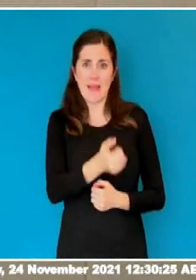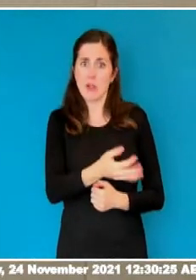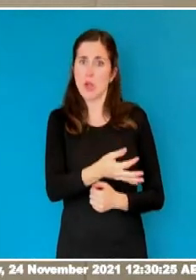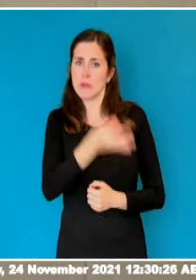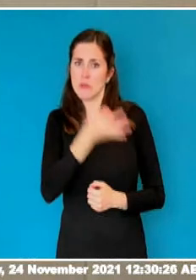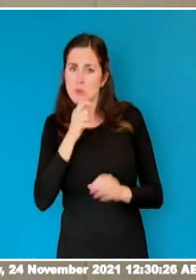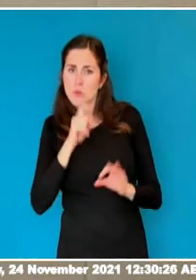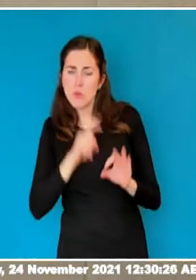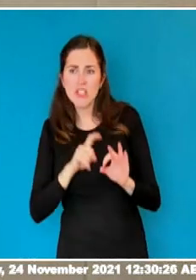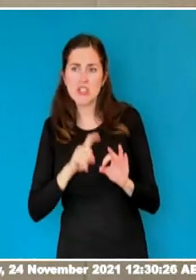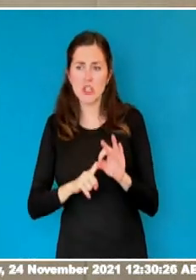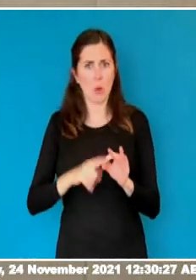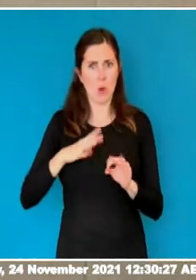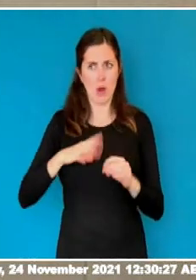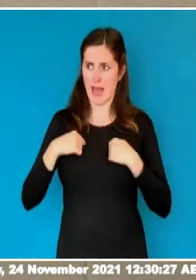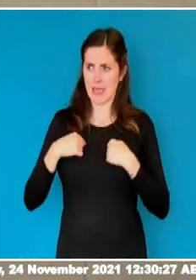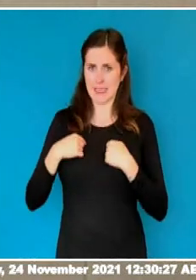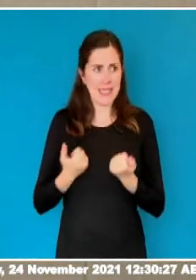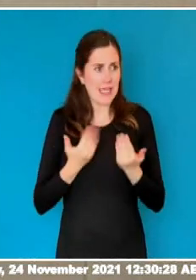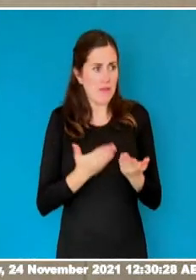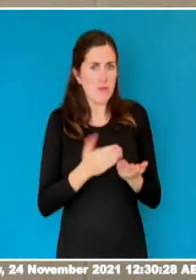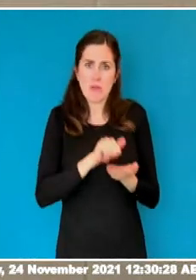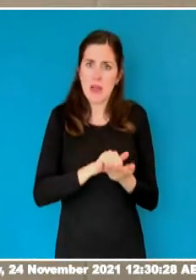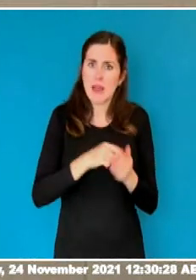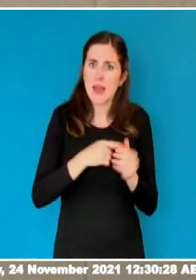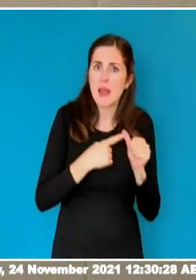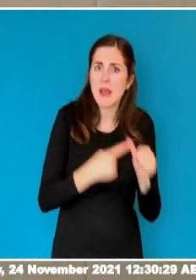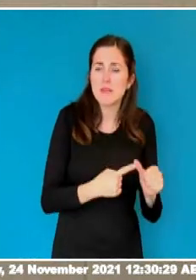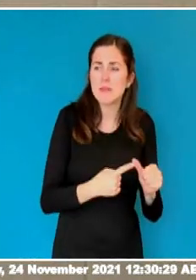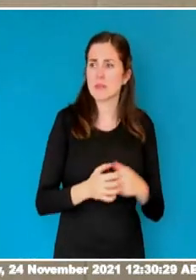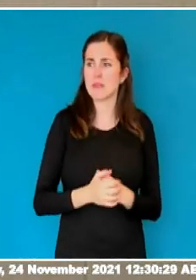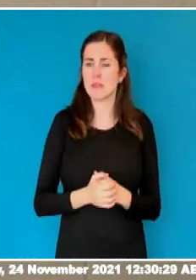undertake a workplace assessment, and then determine what potential workplace supports